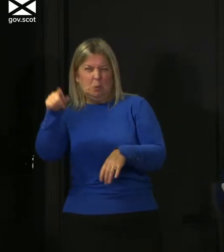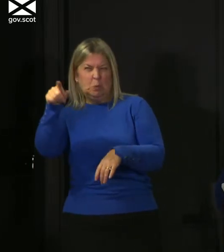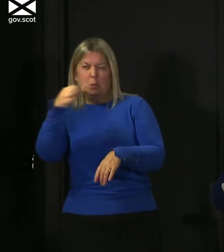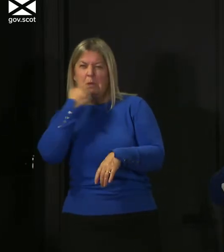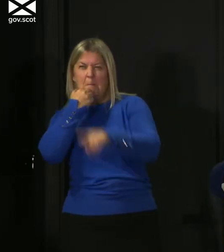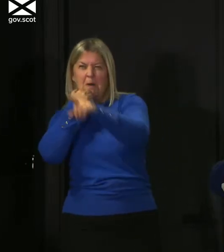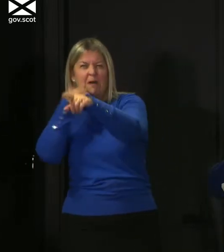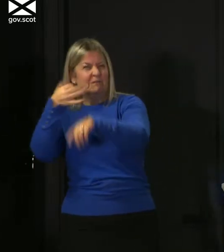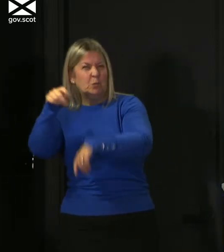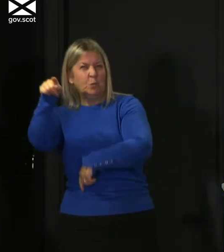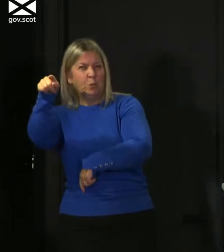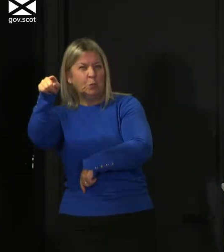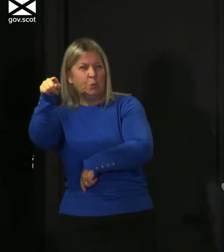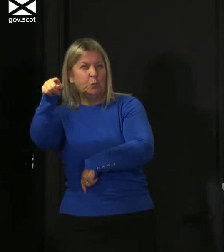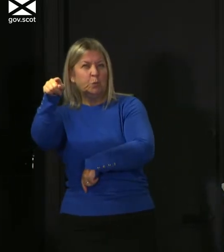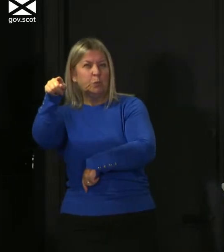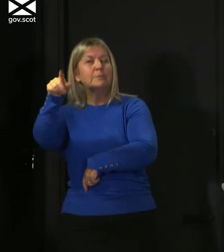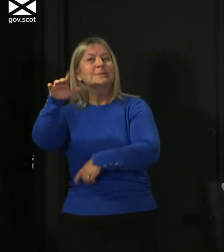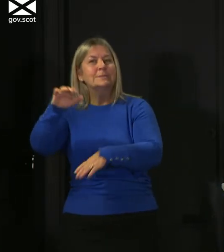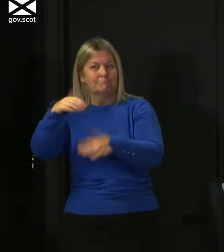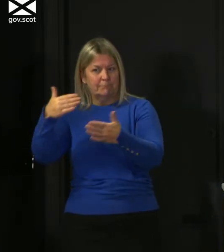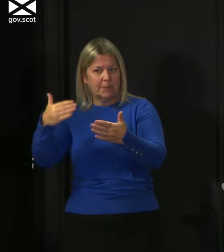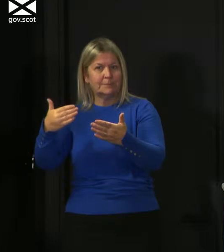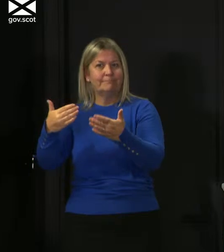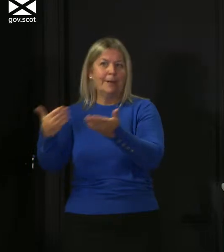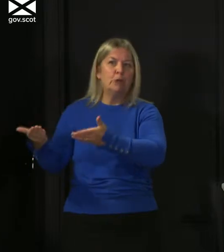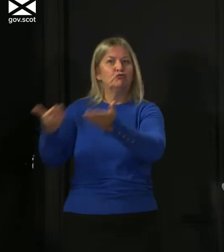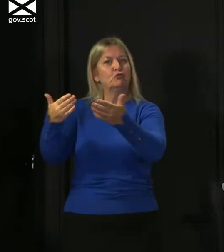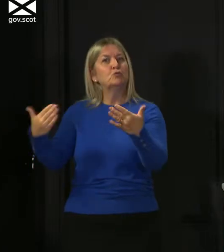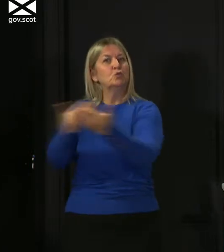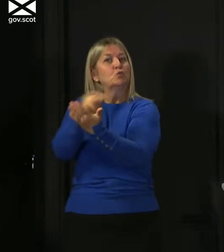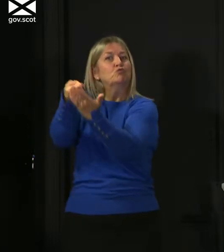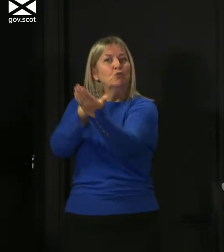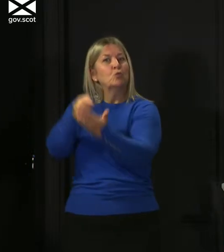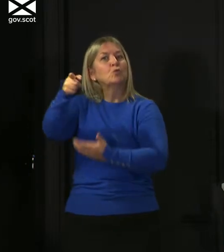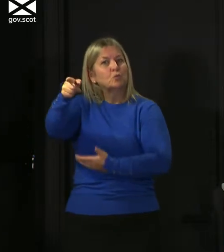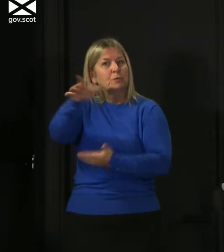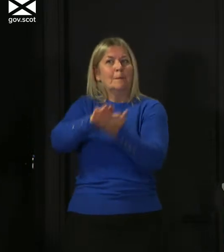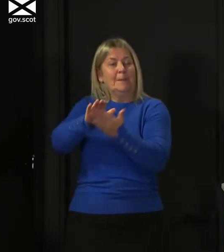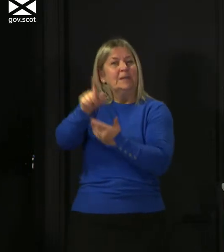you can stop the problem developing. but that would be one of the many things we are looking out